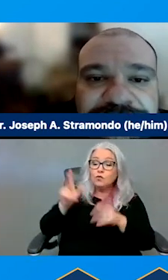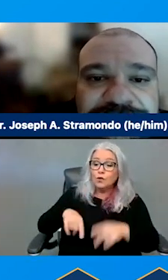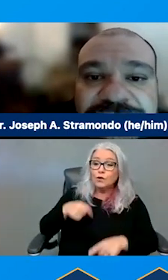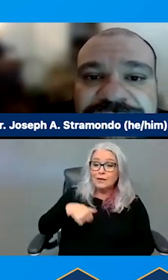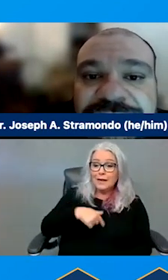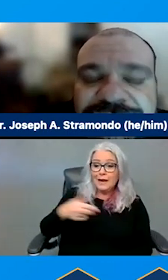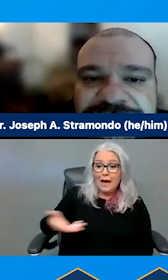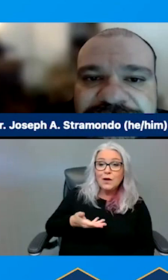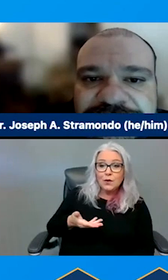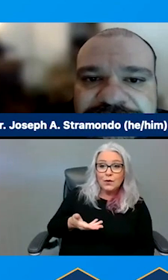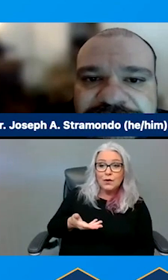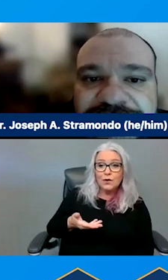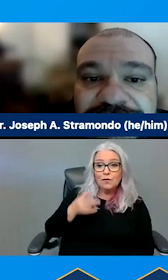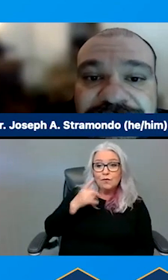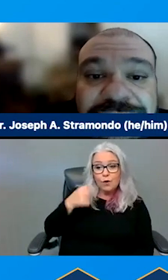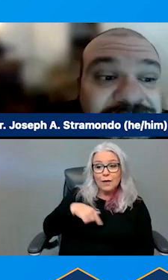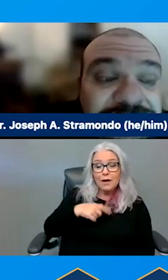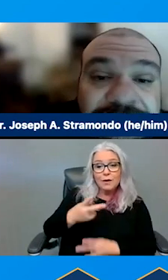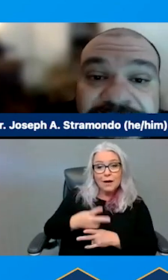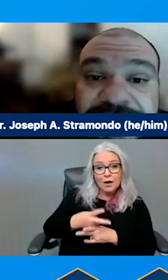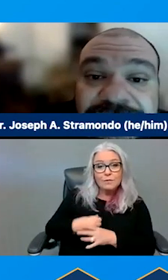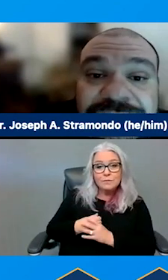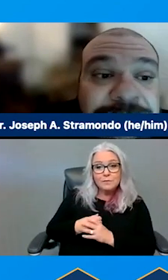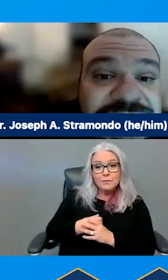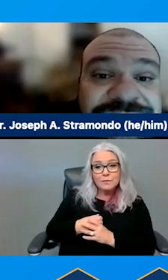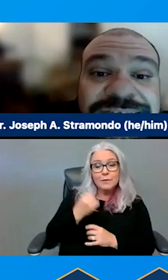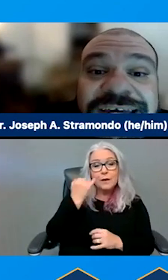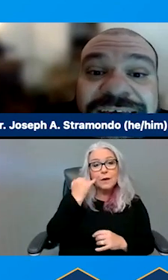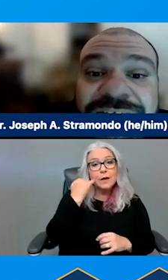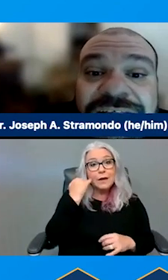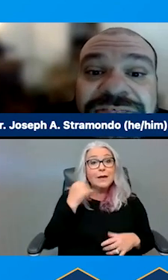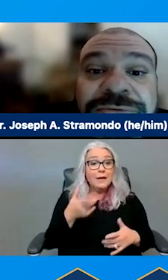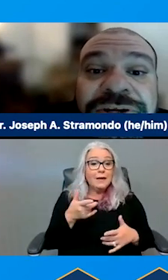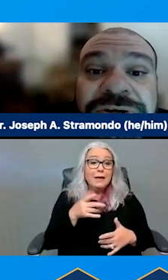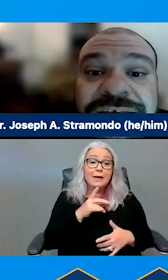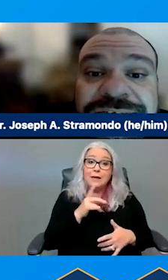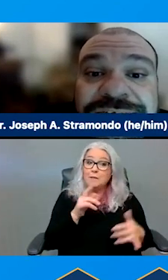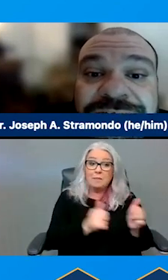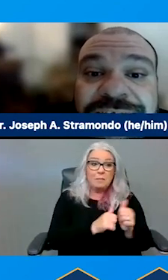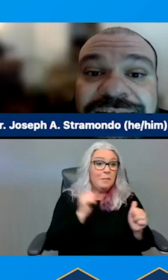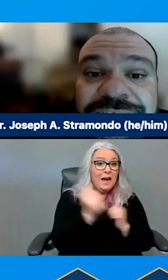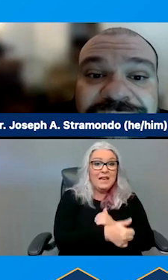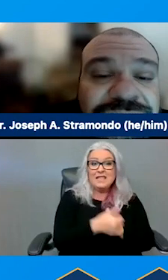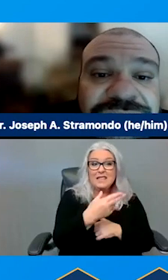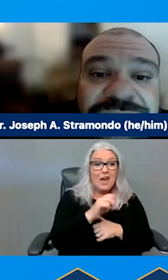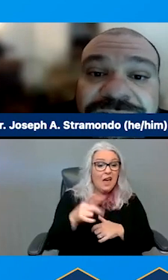they hire to do X, Y, and Z. Right. And by way, it passes the hell out of the burrito test. Right. Not only can you